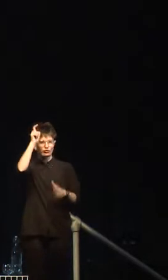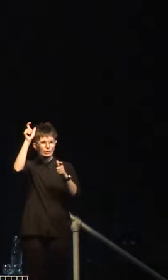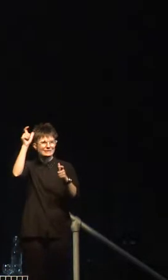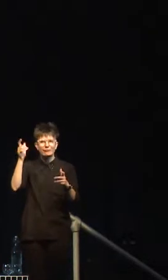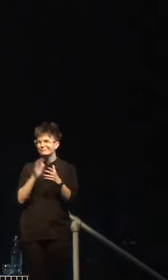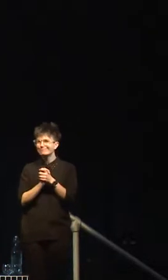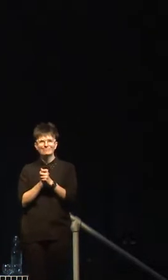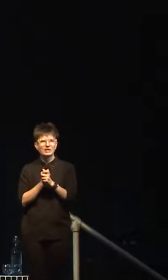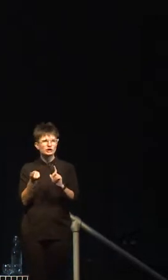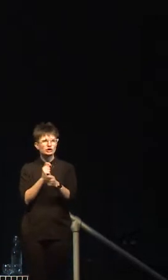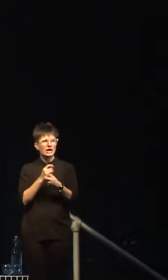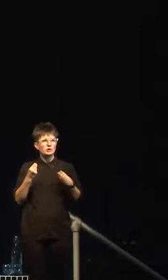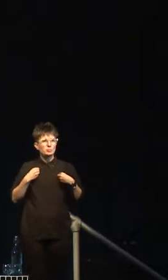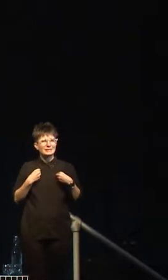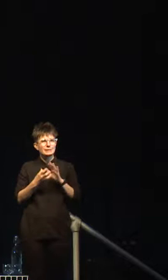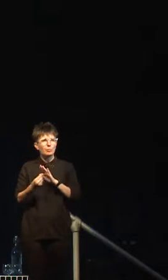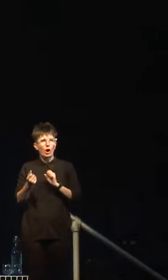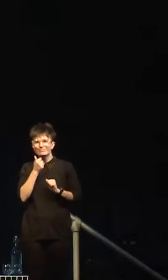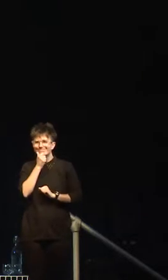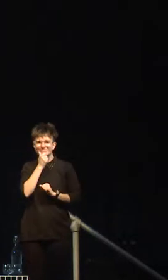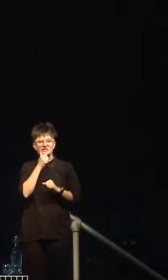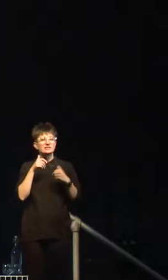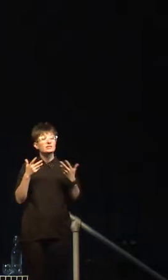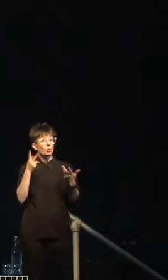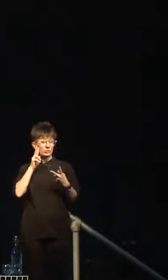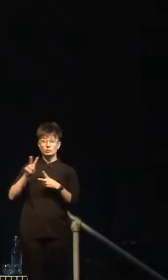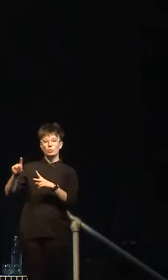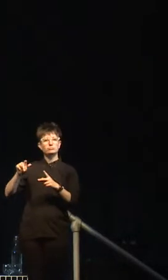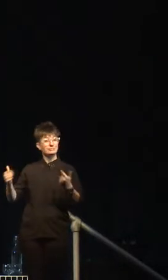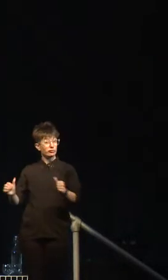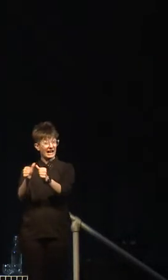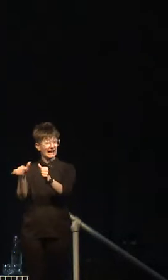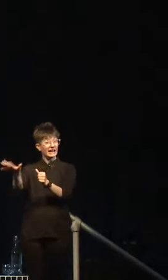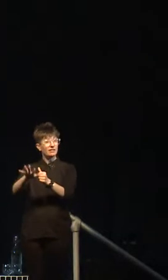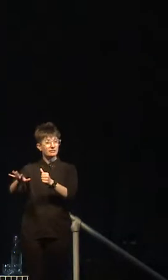in some parts of the country Taranaki being one of them is that some farmers de-intensified.